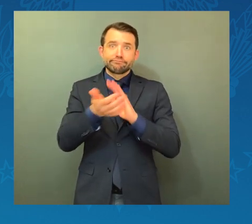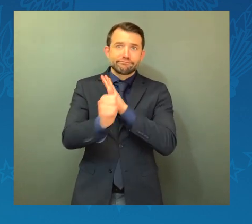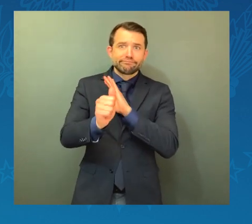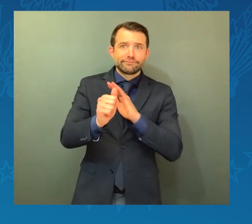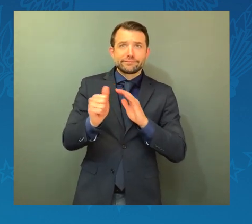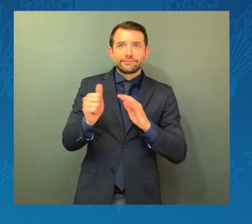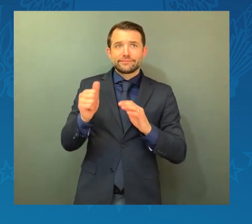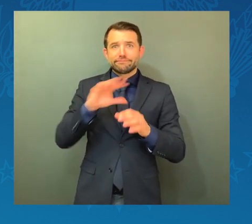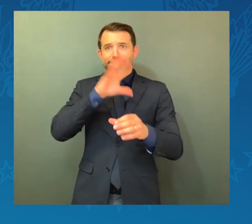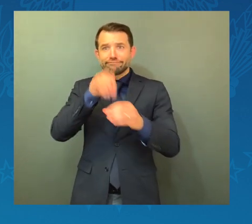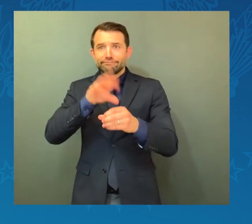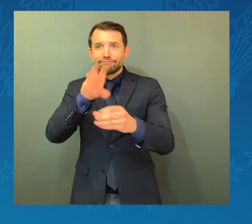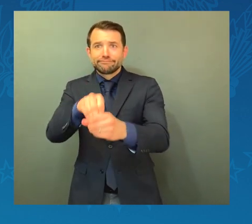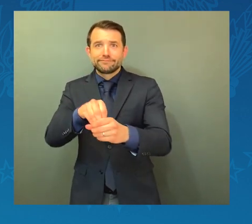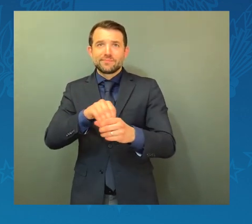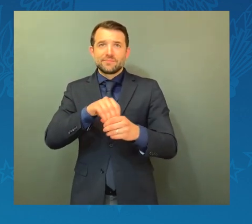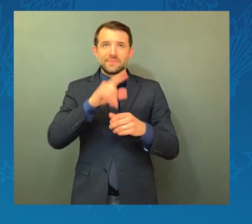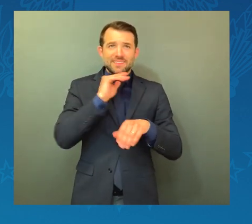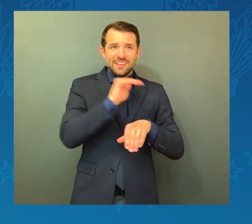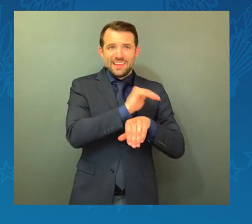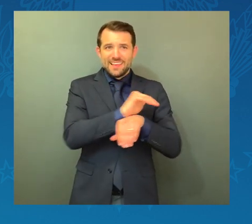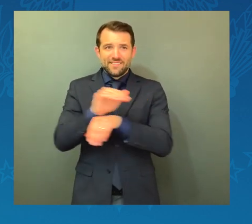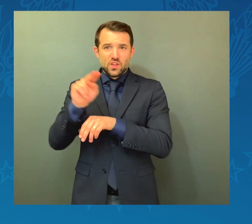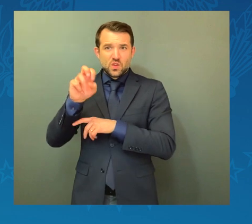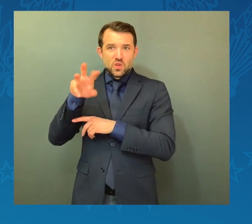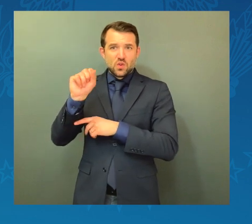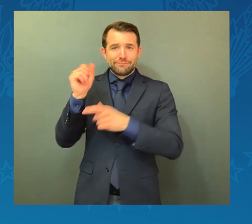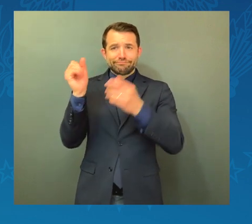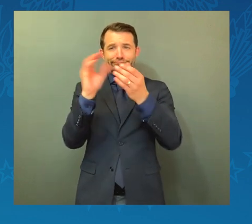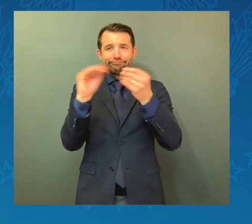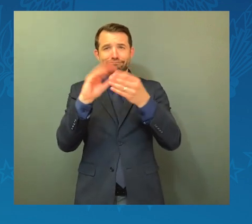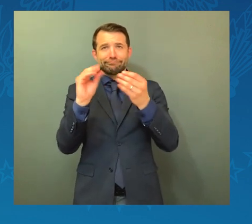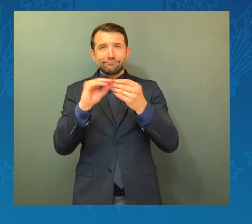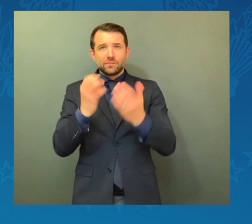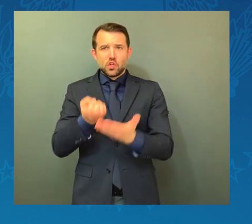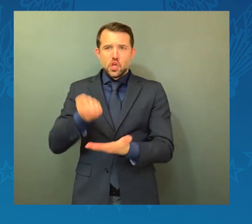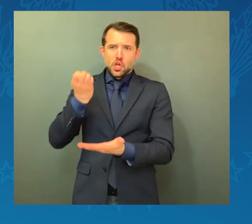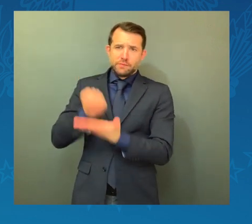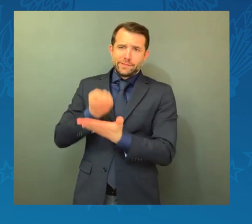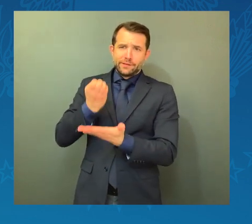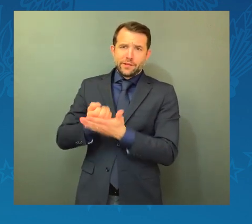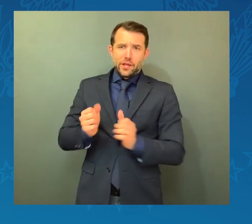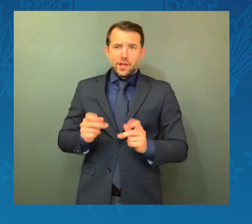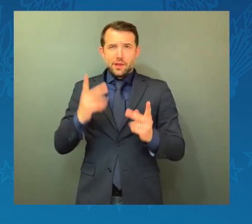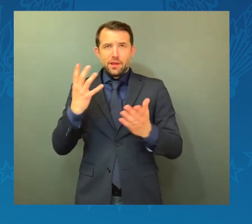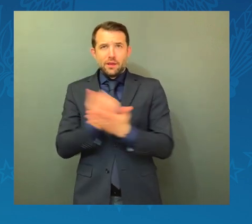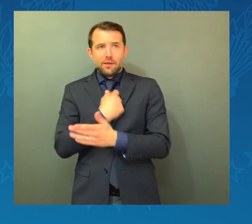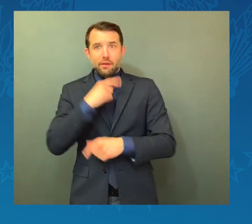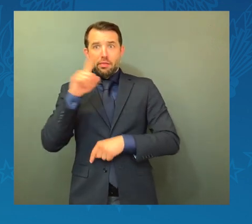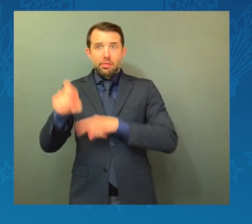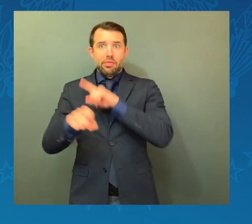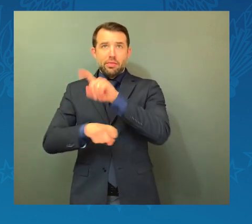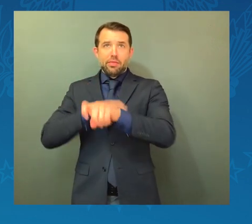when they talk about economic opportunity -- right? and they're asked their opinion about economic opportunity, have you ever noticed